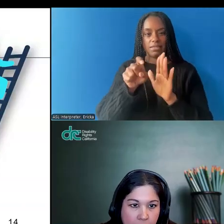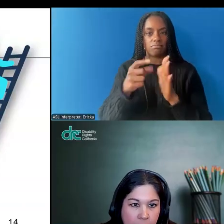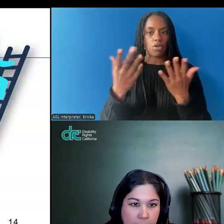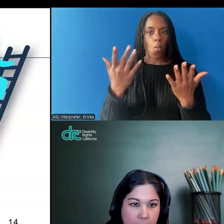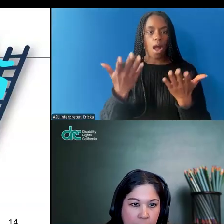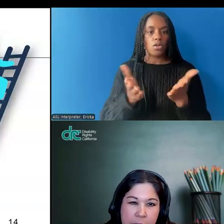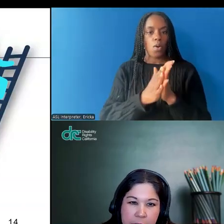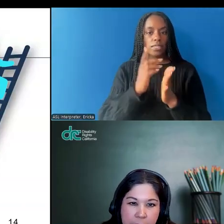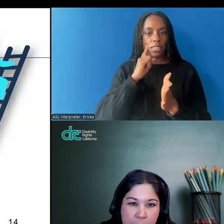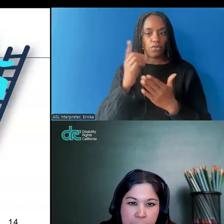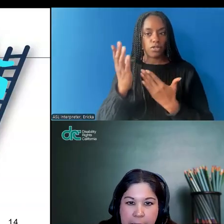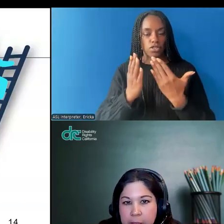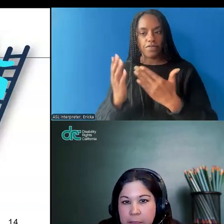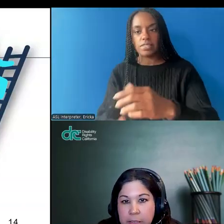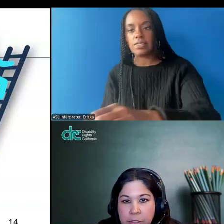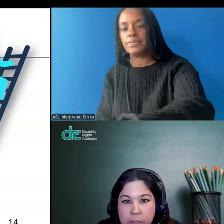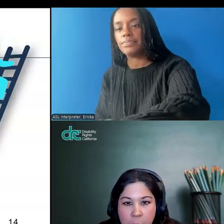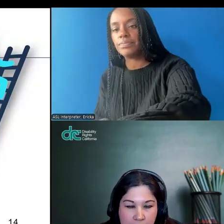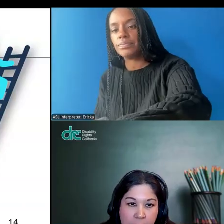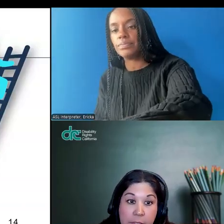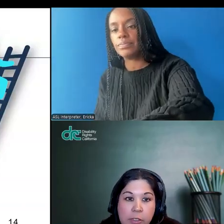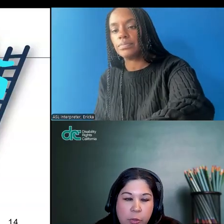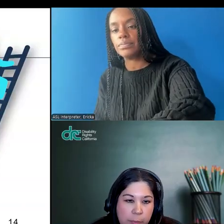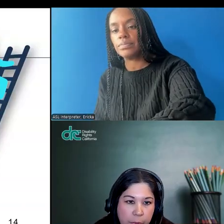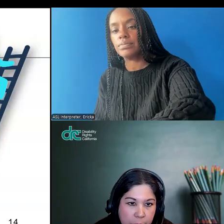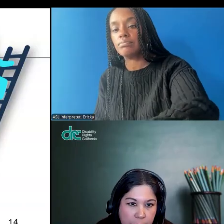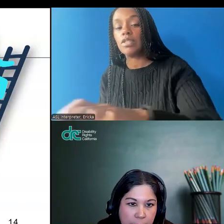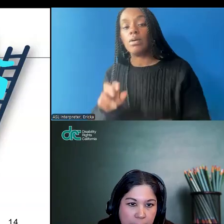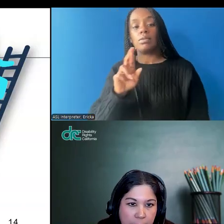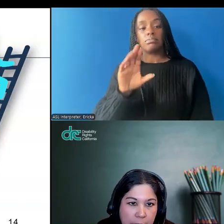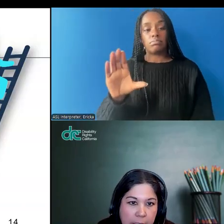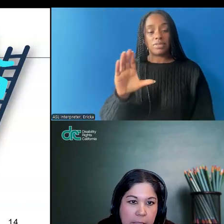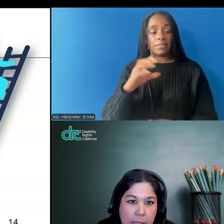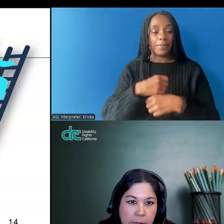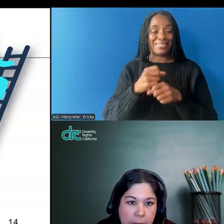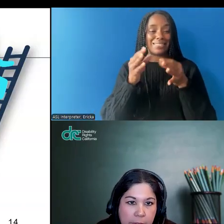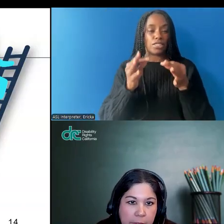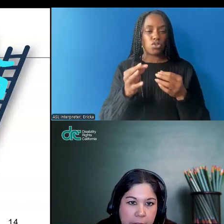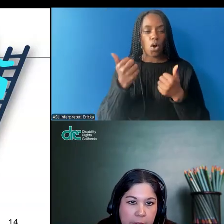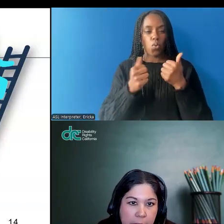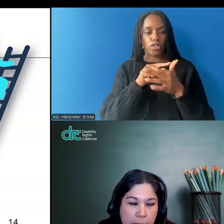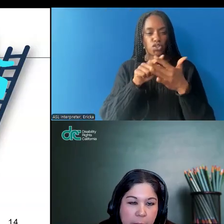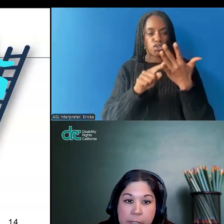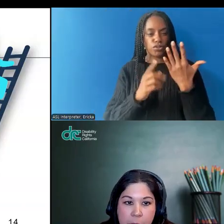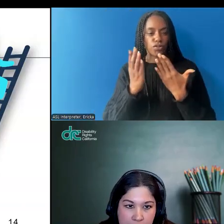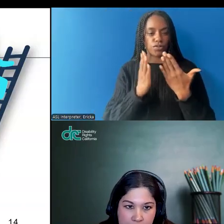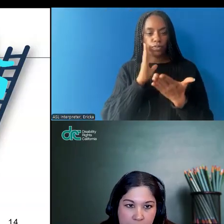When regional centers make decisions on what services to approve, they consider some of these questions.